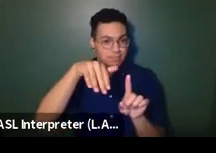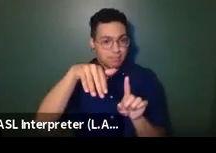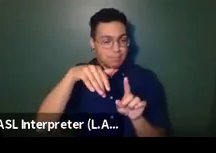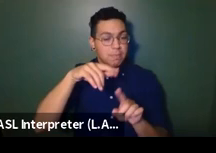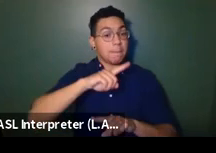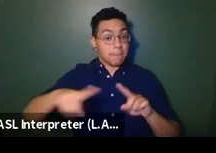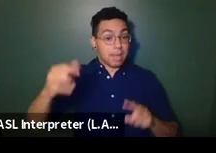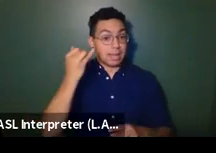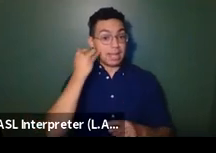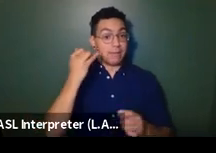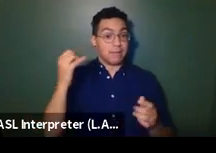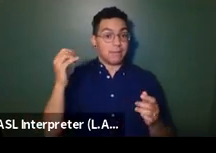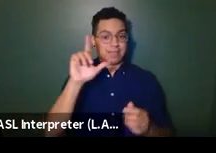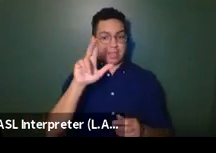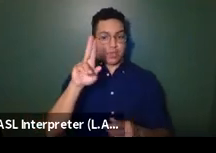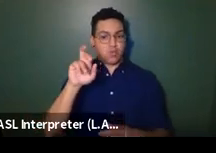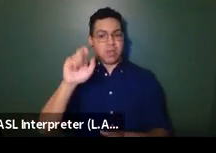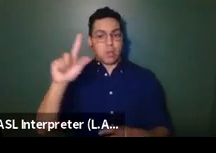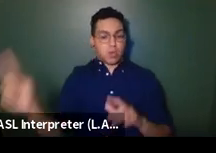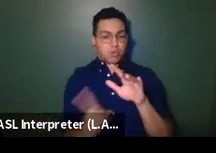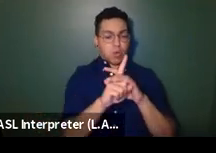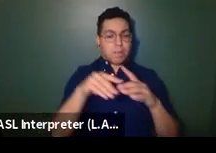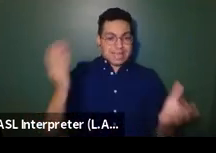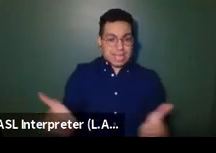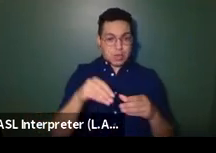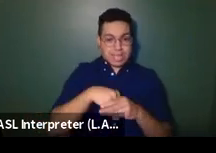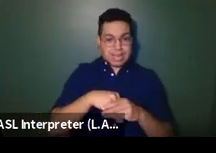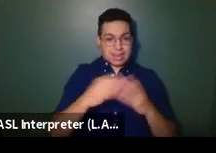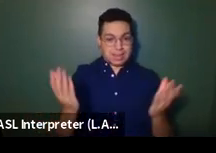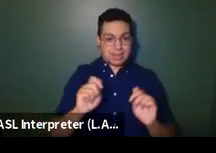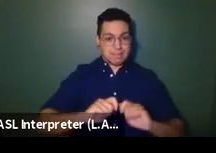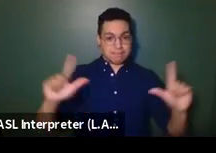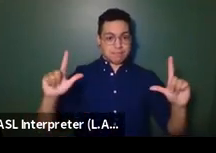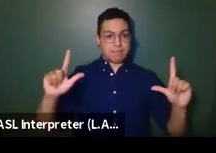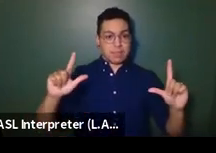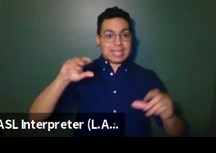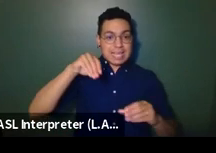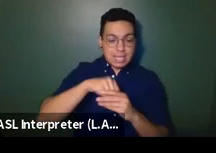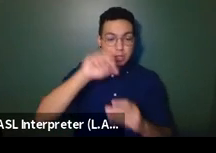ESD 189 - Amy Colburn: URL, wherever you send them as it's going to kind of show up in a window. So if I want them to actually open a new tab.